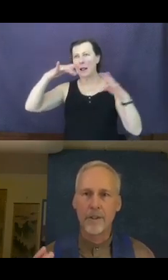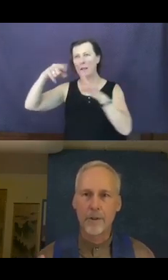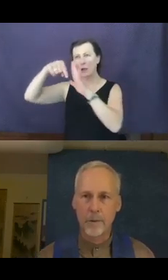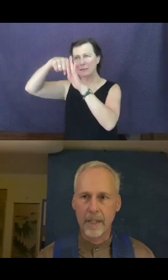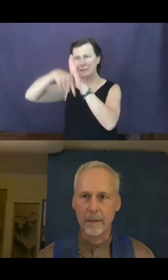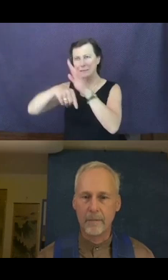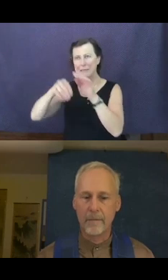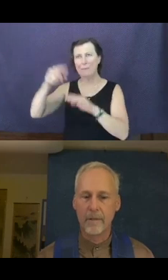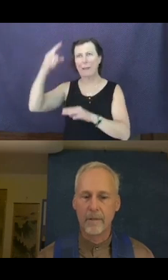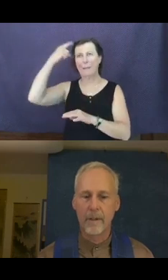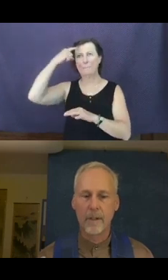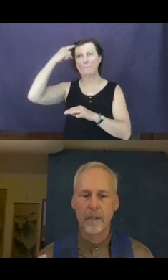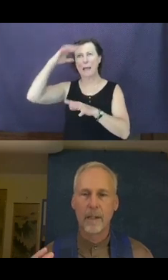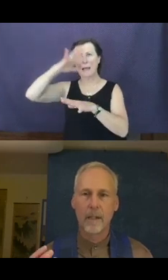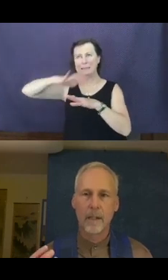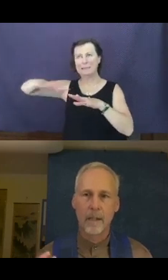dream.